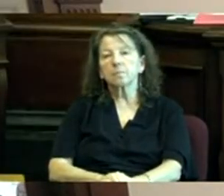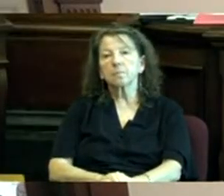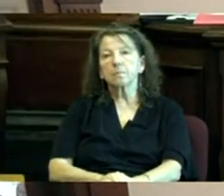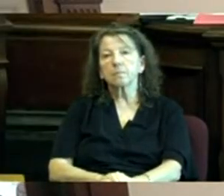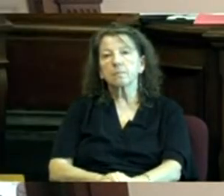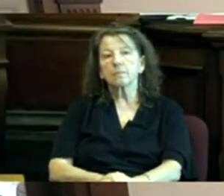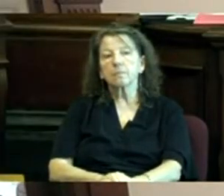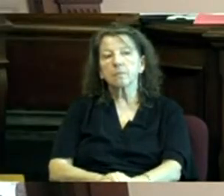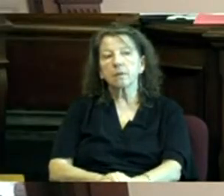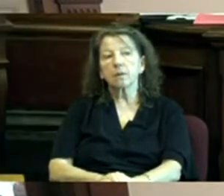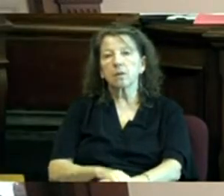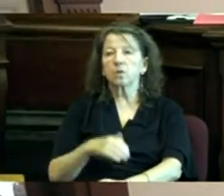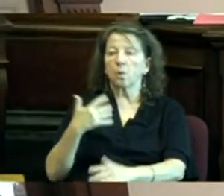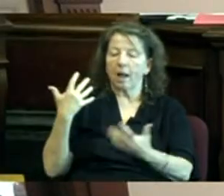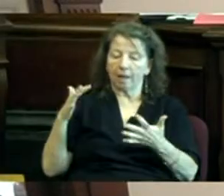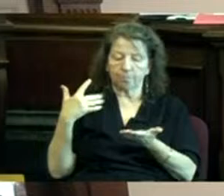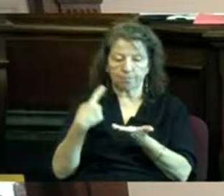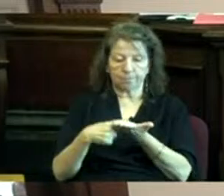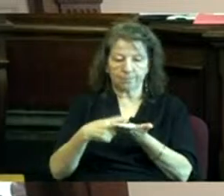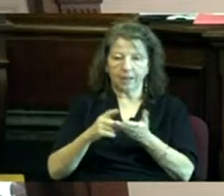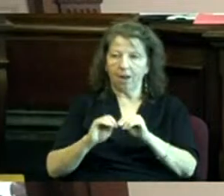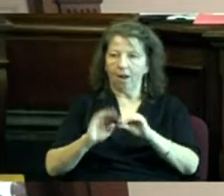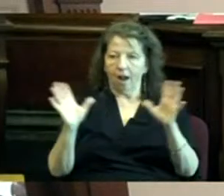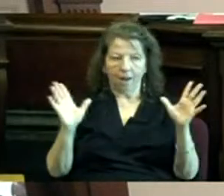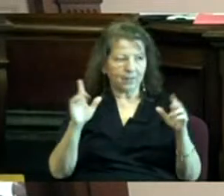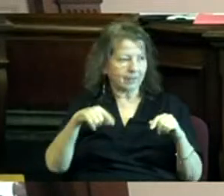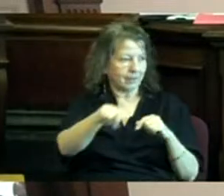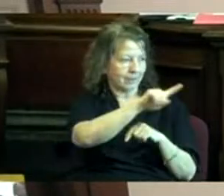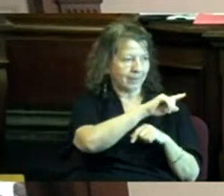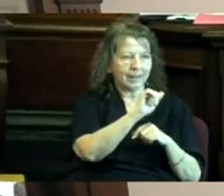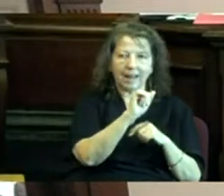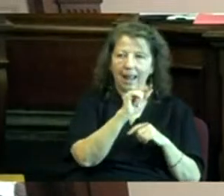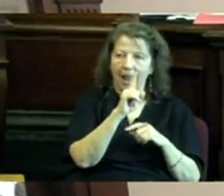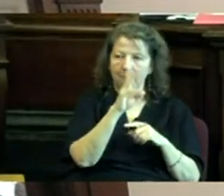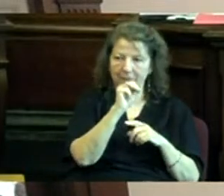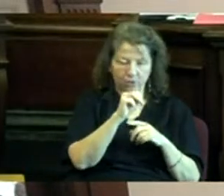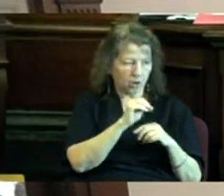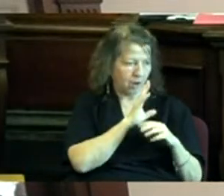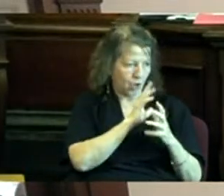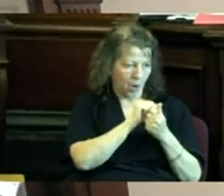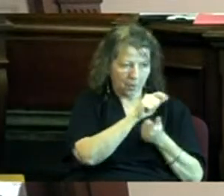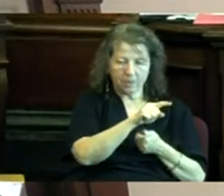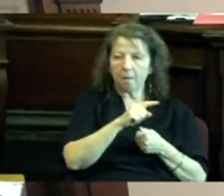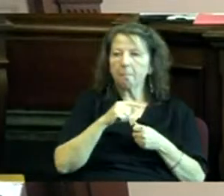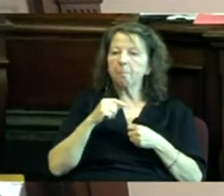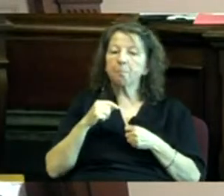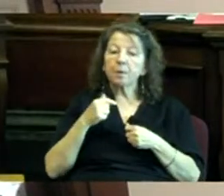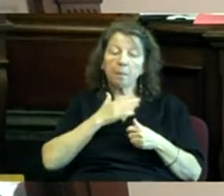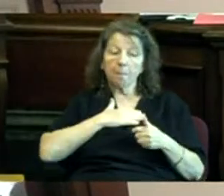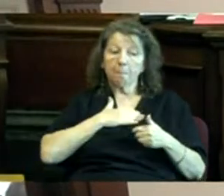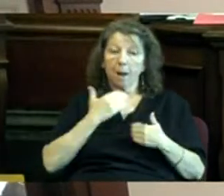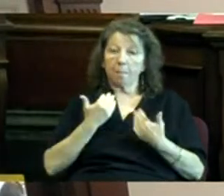and start to make a home there. So I've discussed this project,